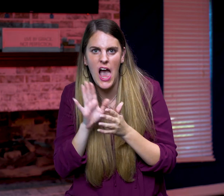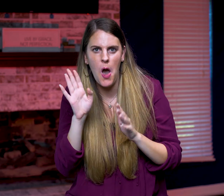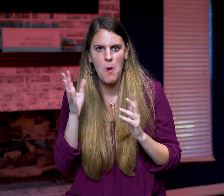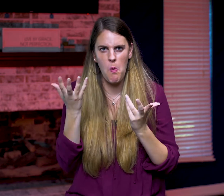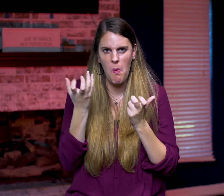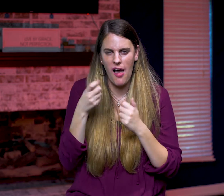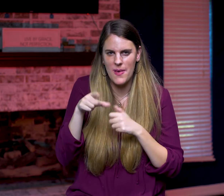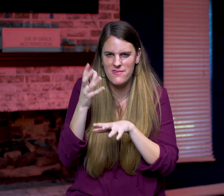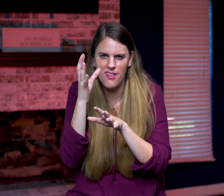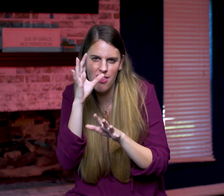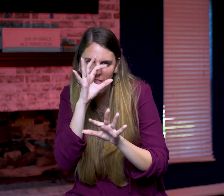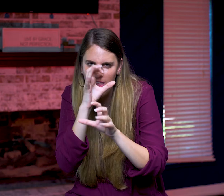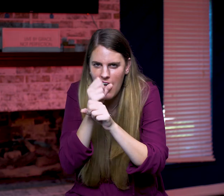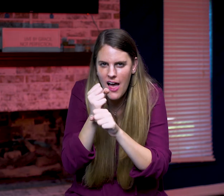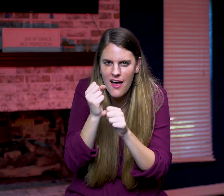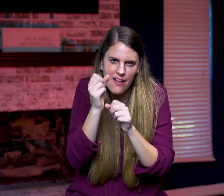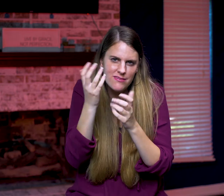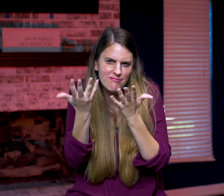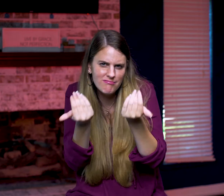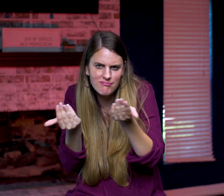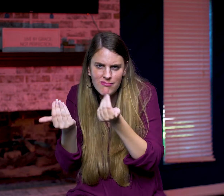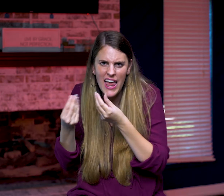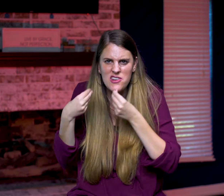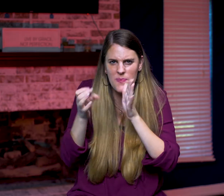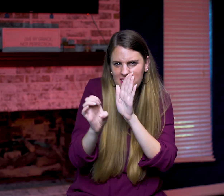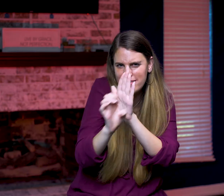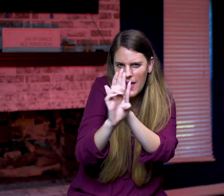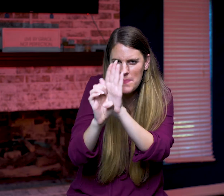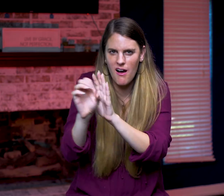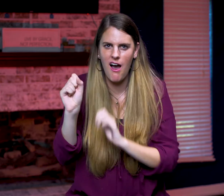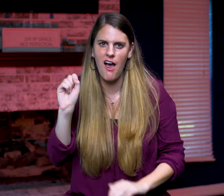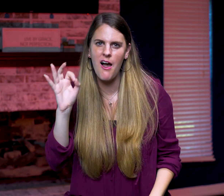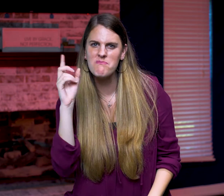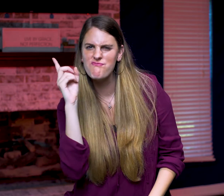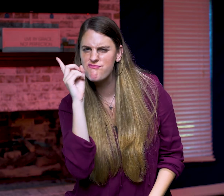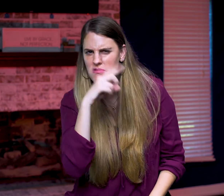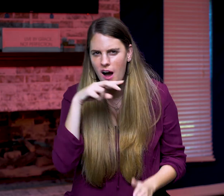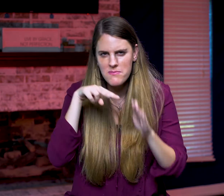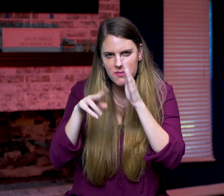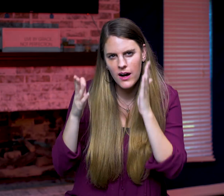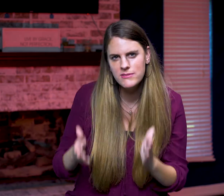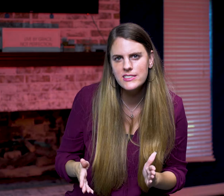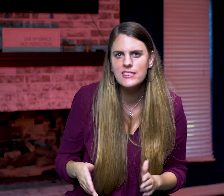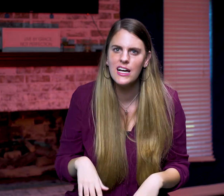as a means of enticing them little by little, giving the example of a false prophet